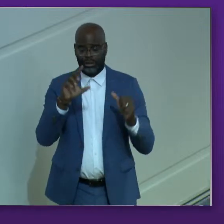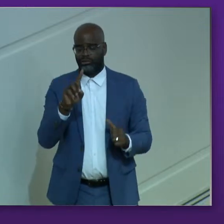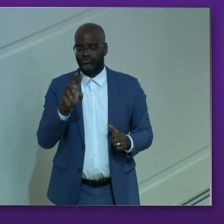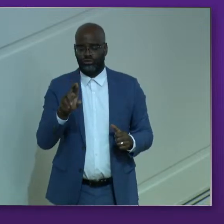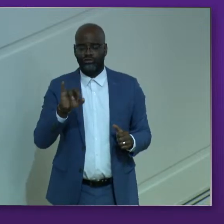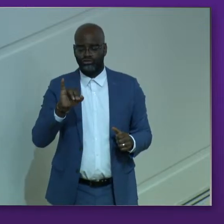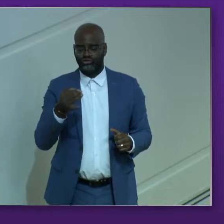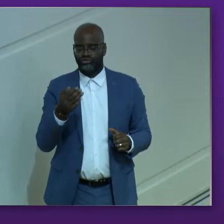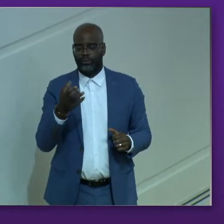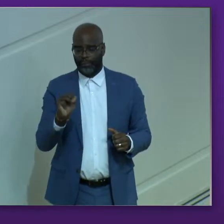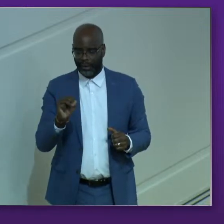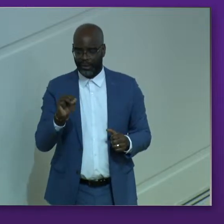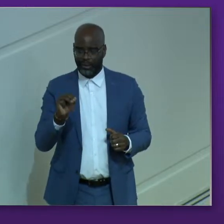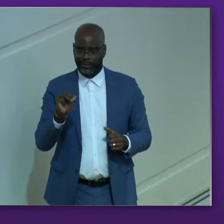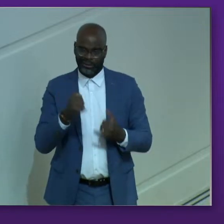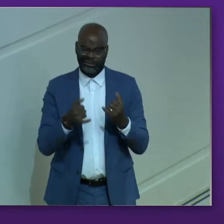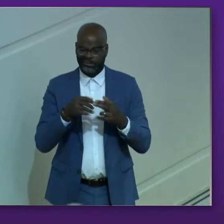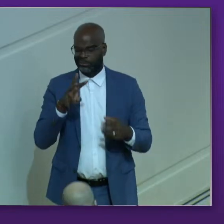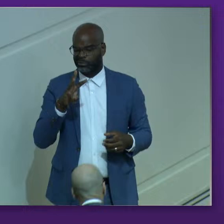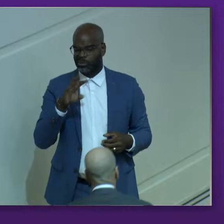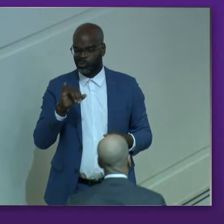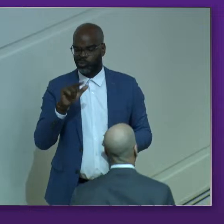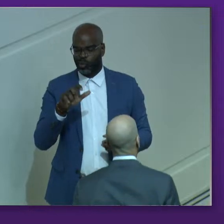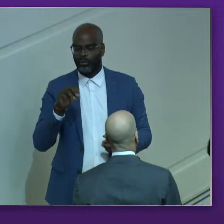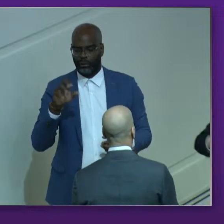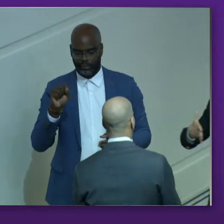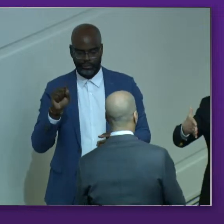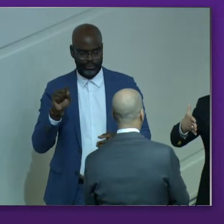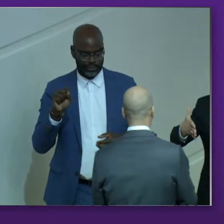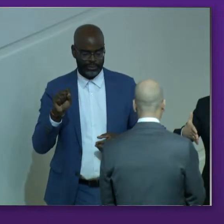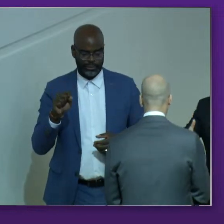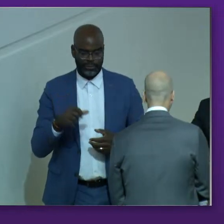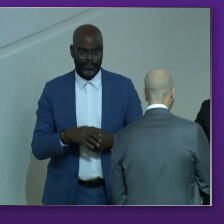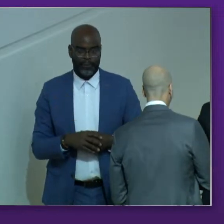IT IS NOW MY PLEASURE TO WELCOME TO THE PODIUM